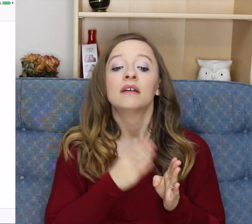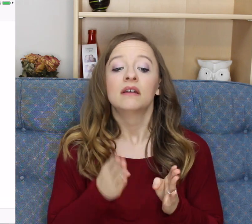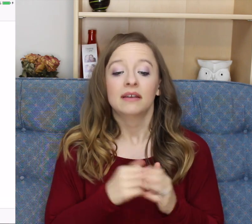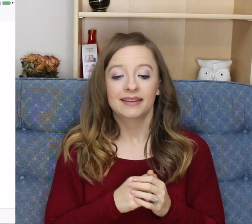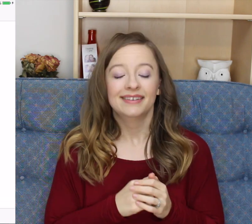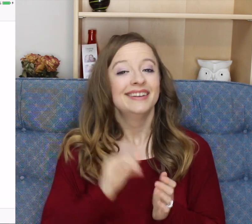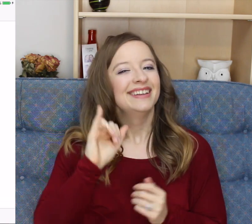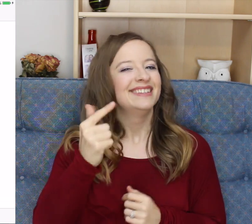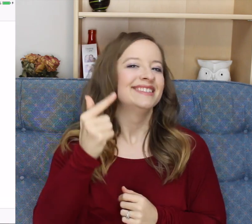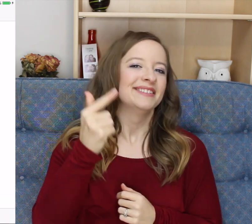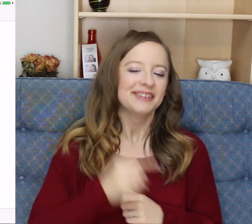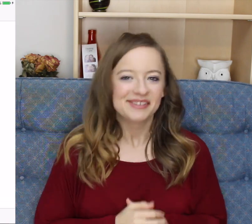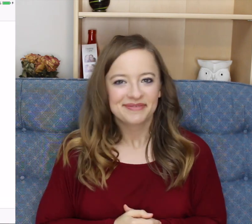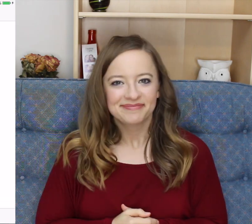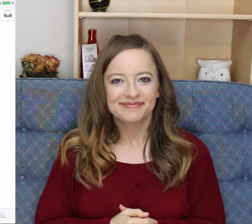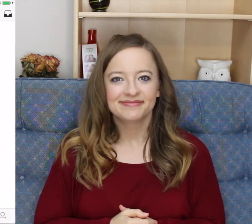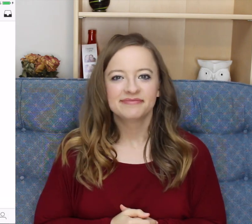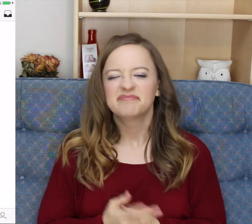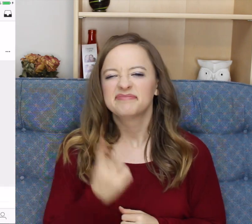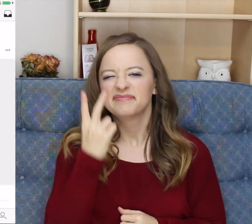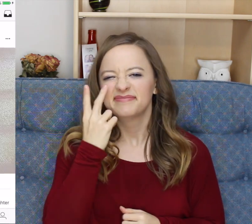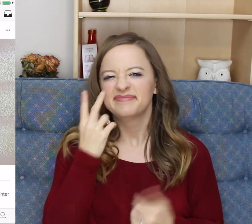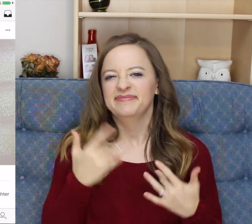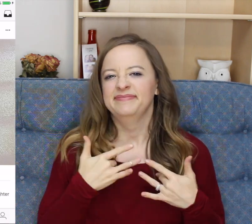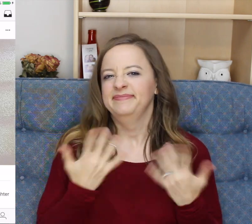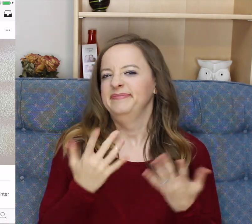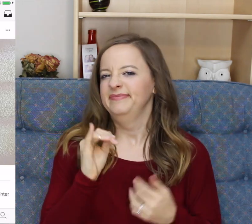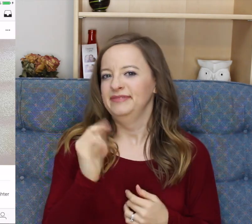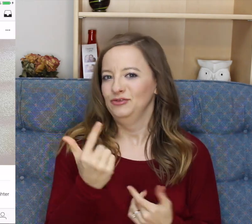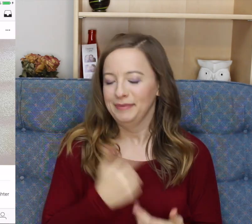Next is Instagram. Let's see what's going on Instagram.